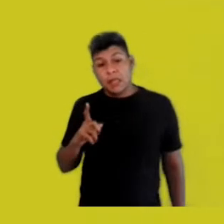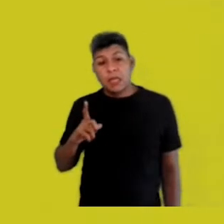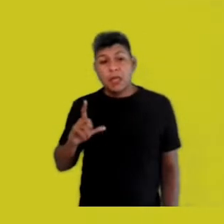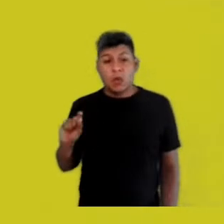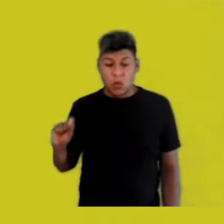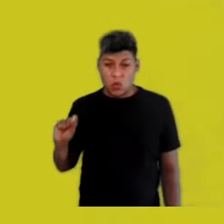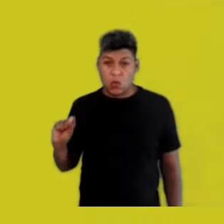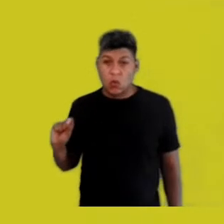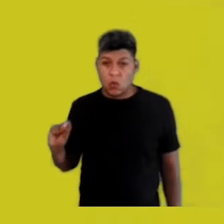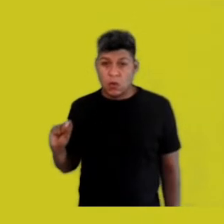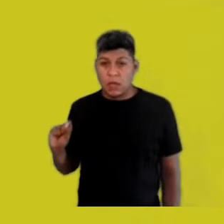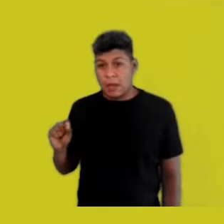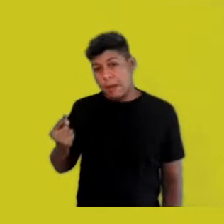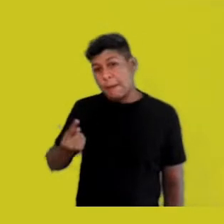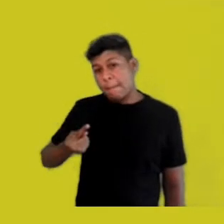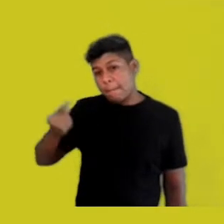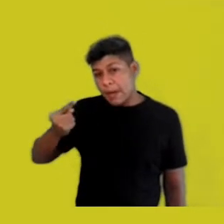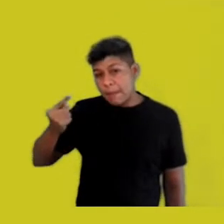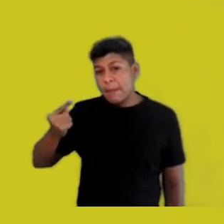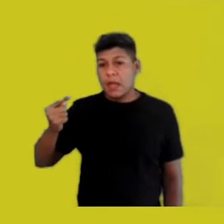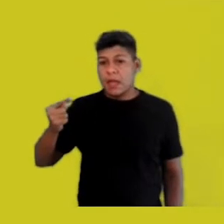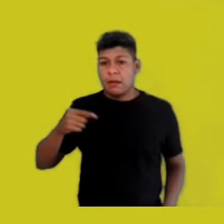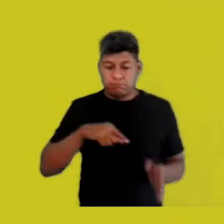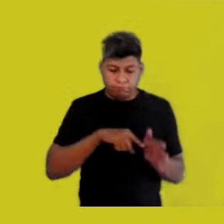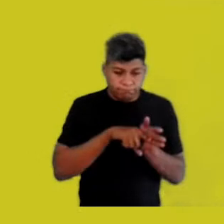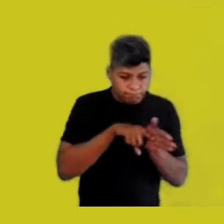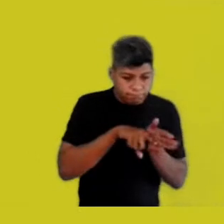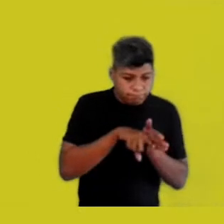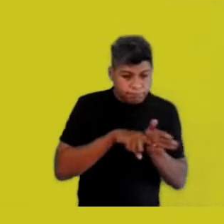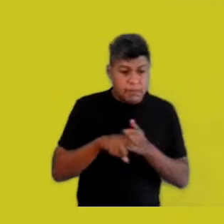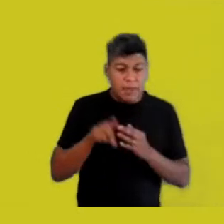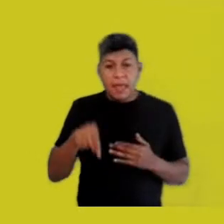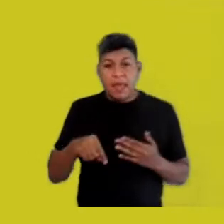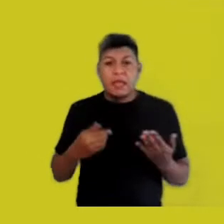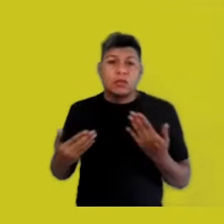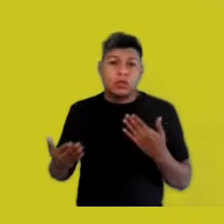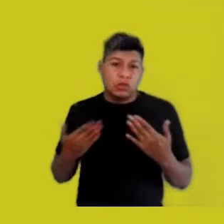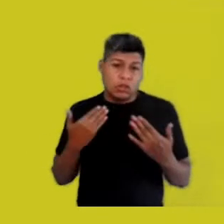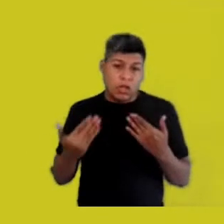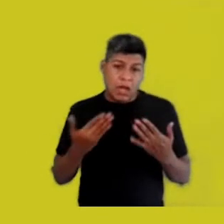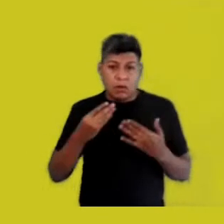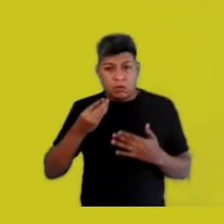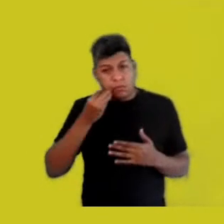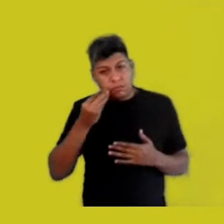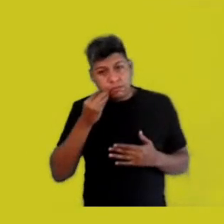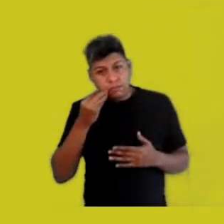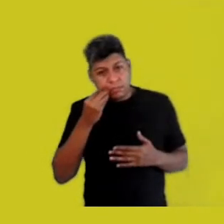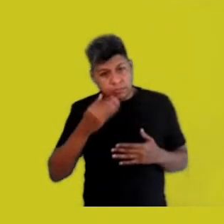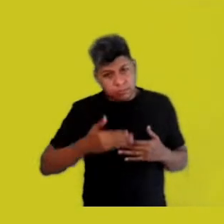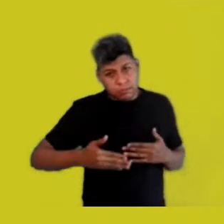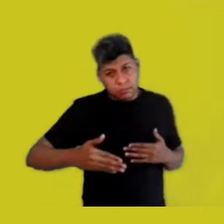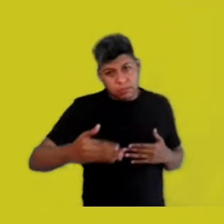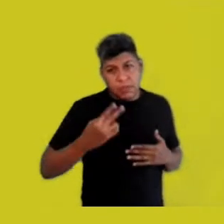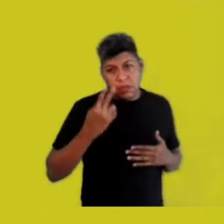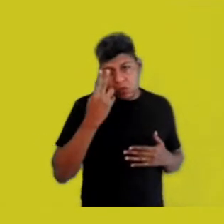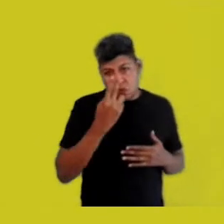for a dialogue that we intend to have in these two-plus hours we have.